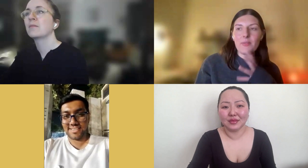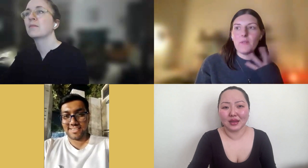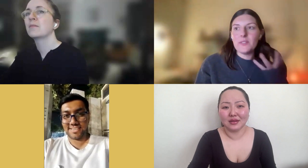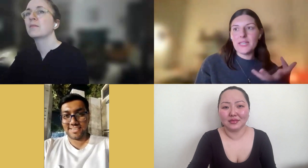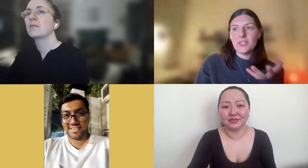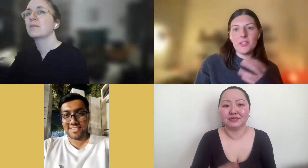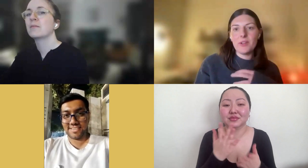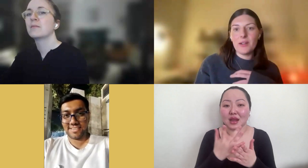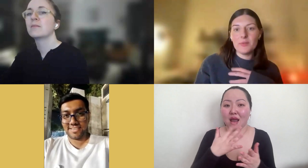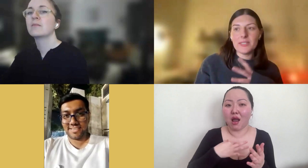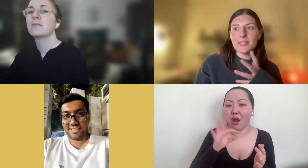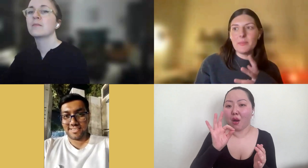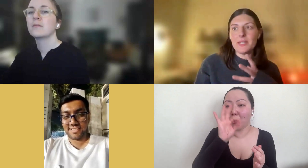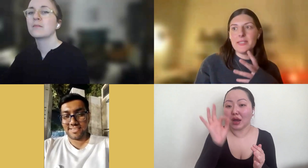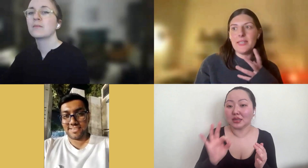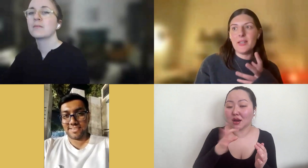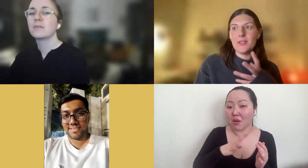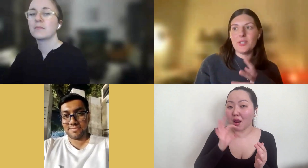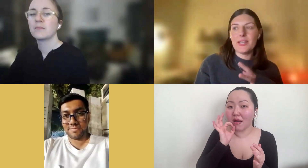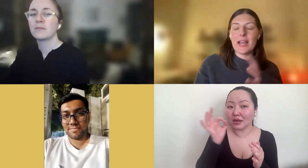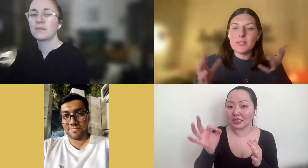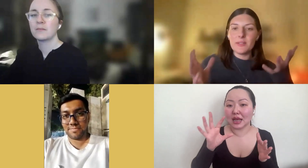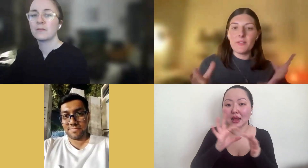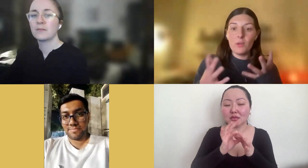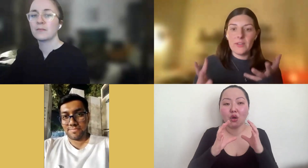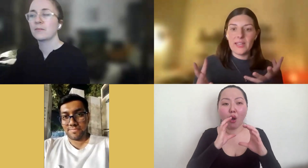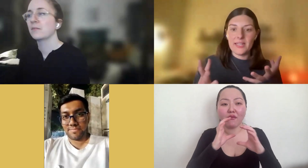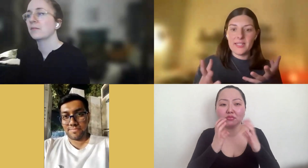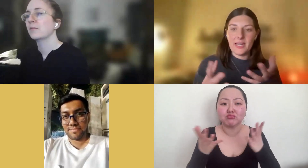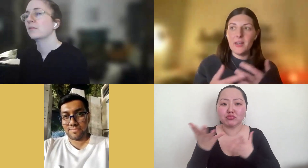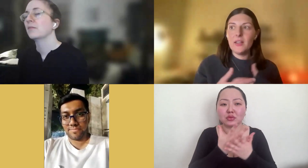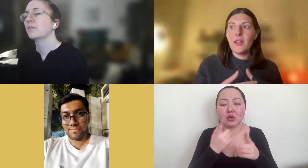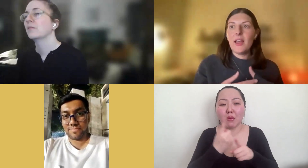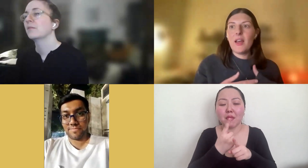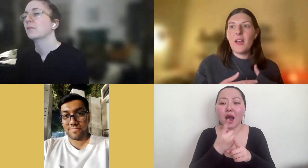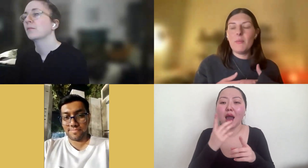around the conversation around accessibility and inclusion, how it is evolving in India.